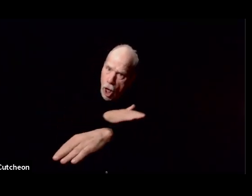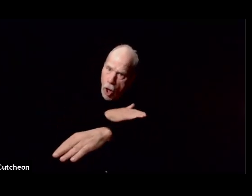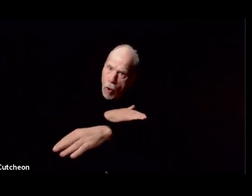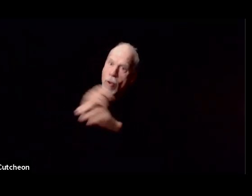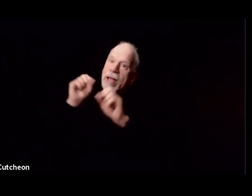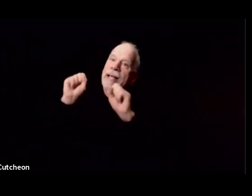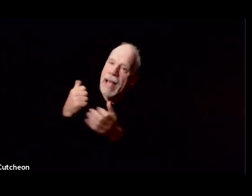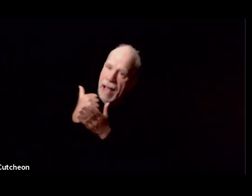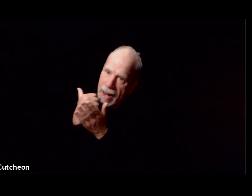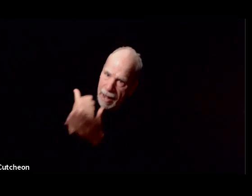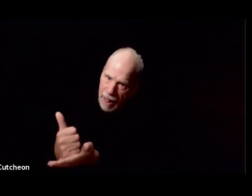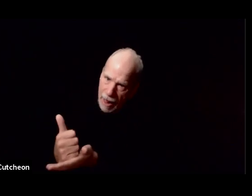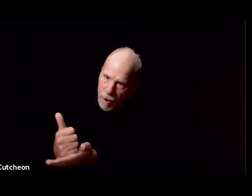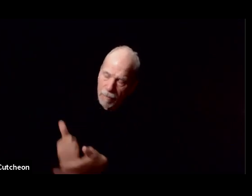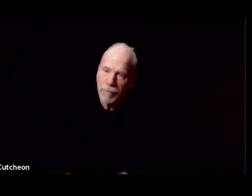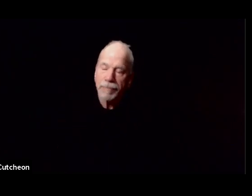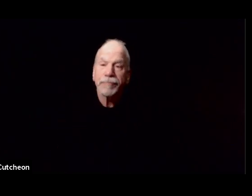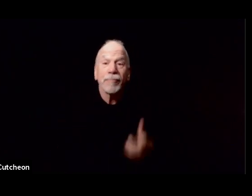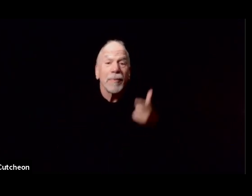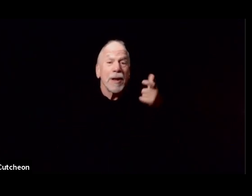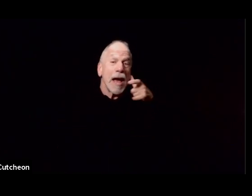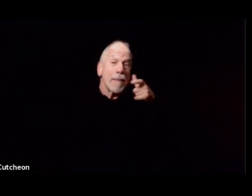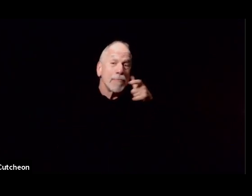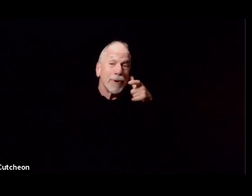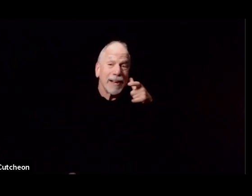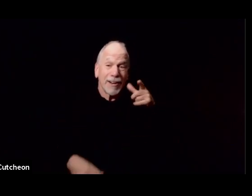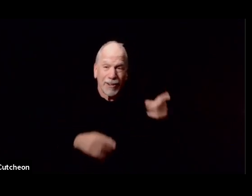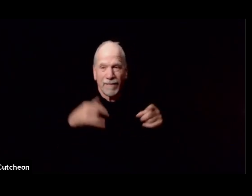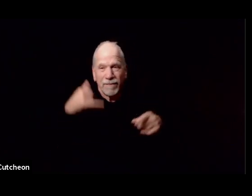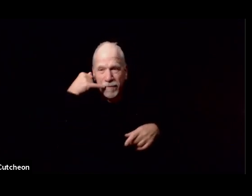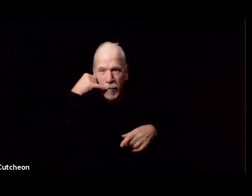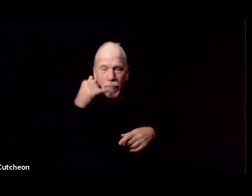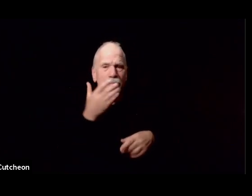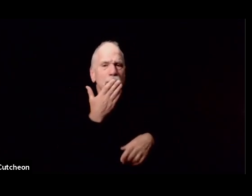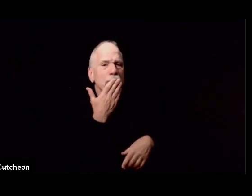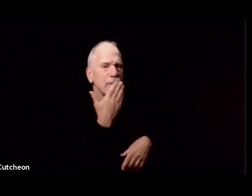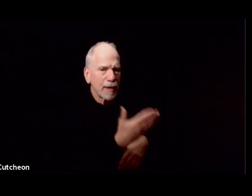themselves to one primary and one follow-up question and that we limit the number of questions